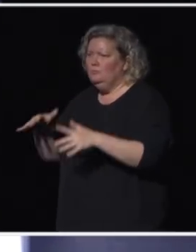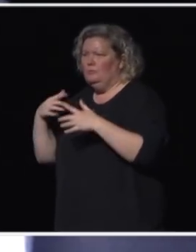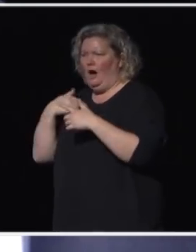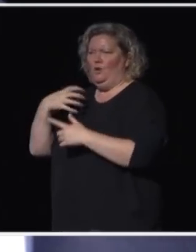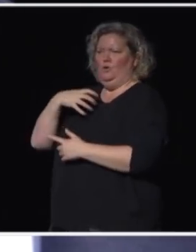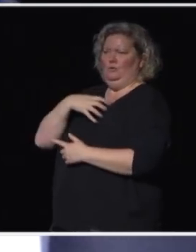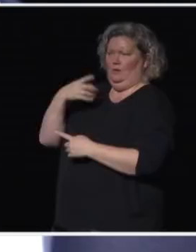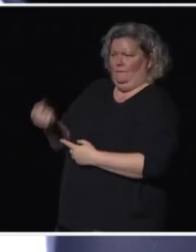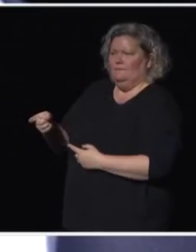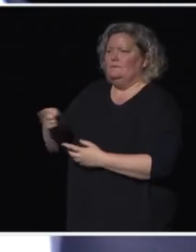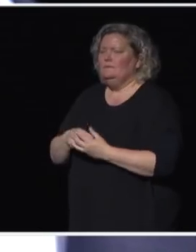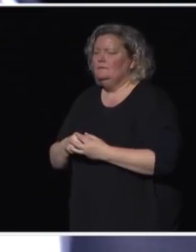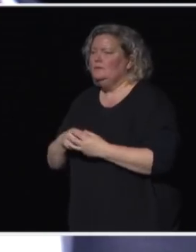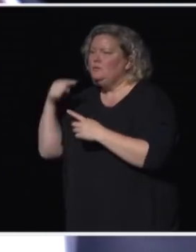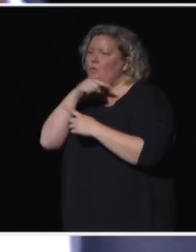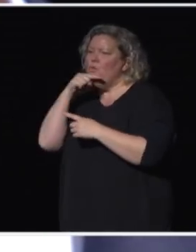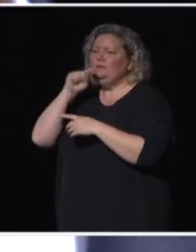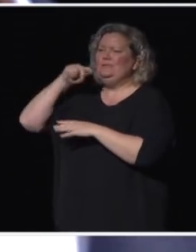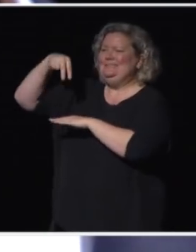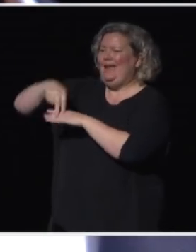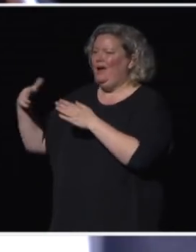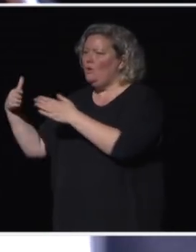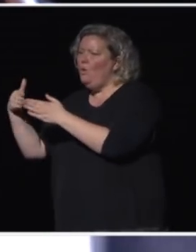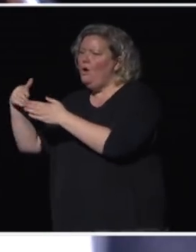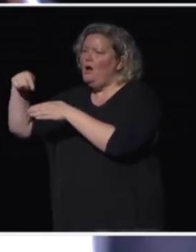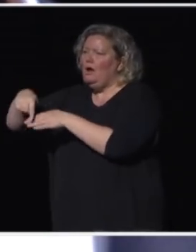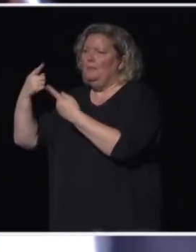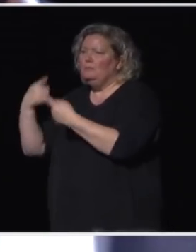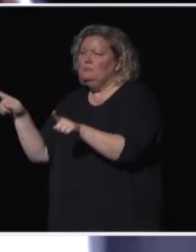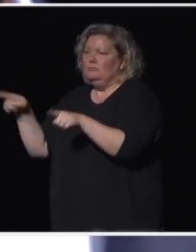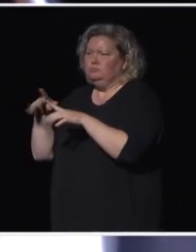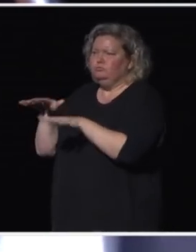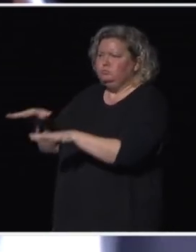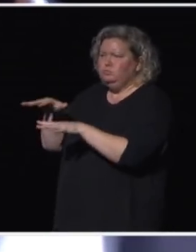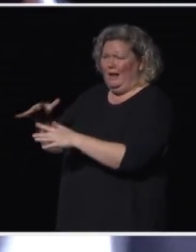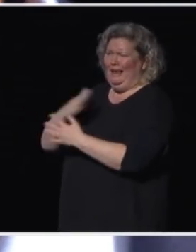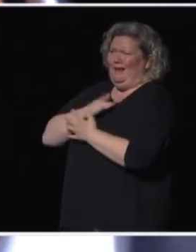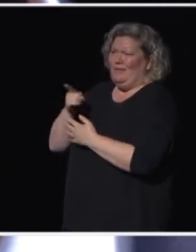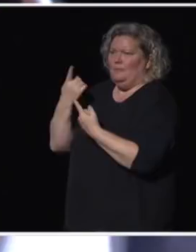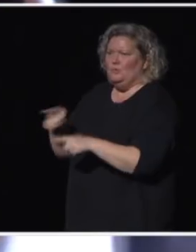The boys who stood out on Garrison and Liberty up on Park Heights loved this music because it told them,